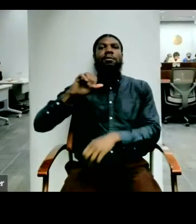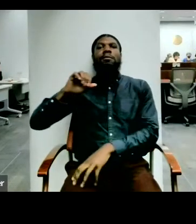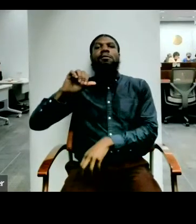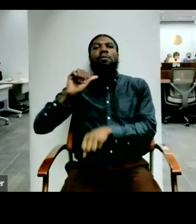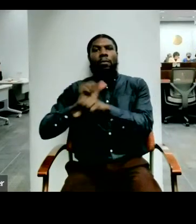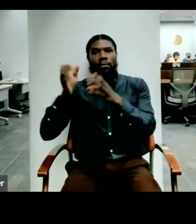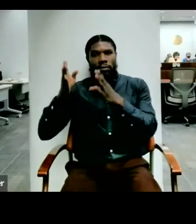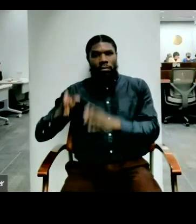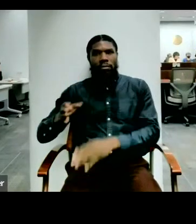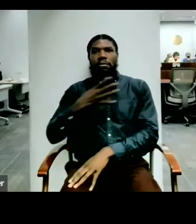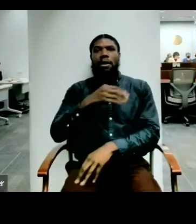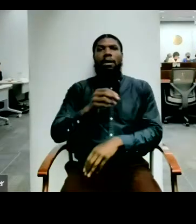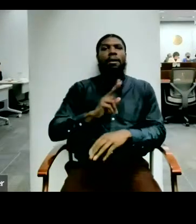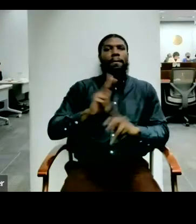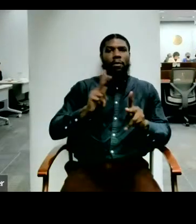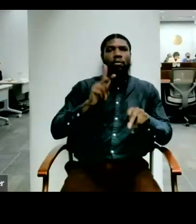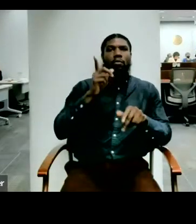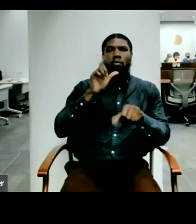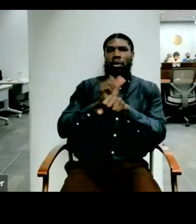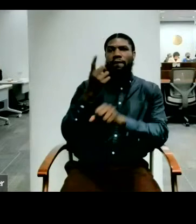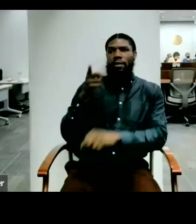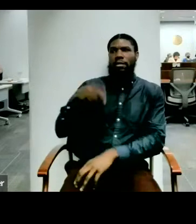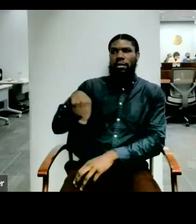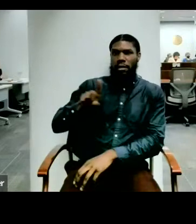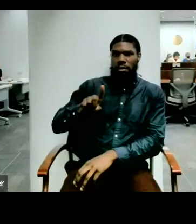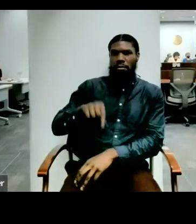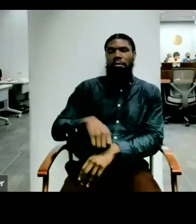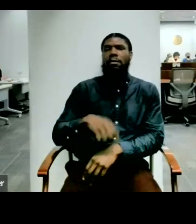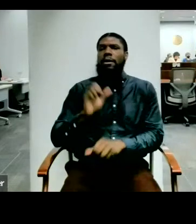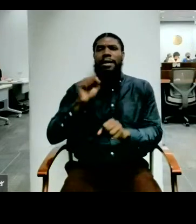Wonder if you can expand on that and then also talk about how do you think